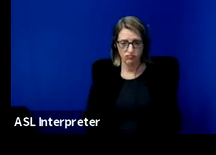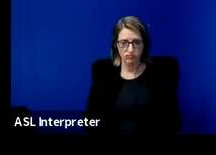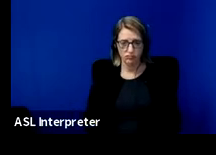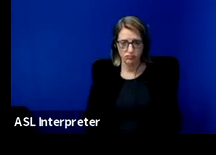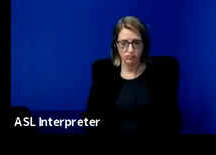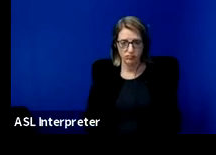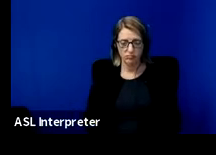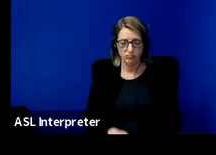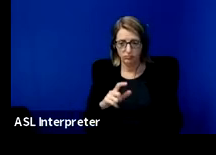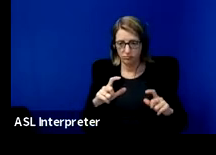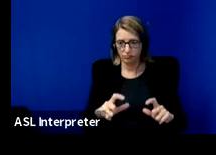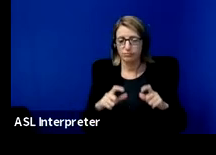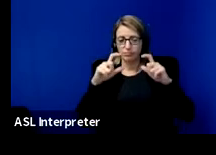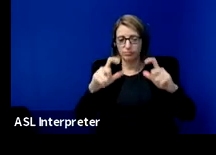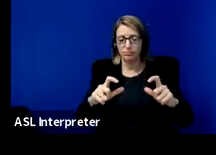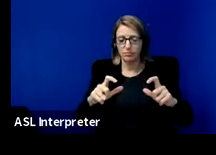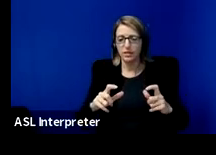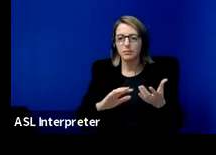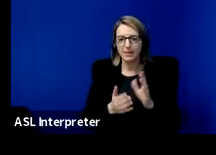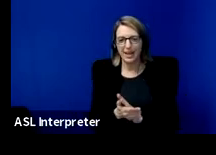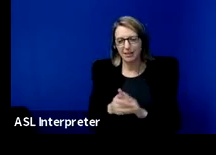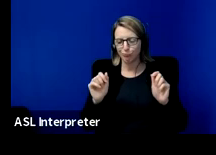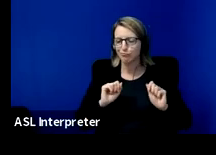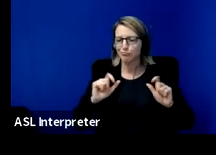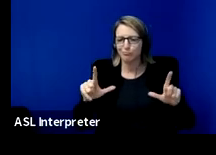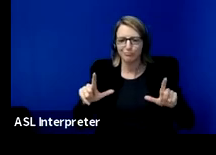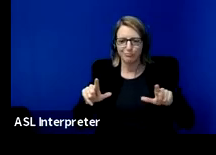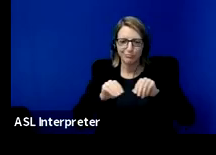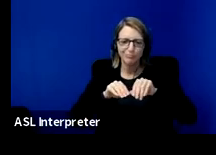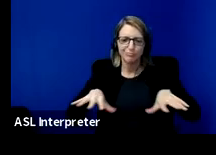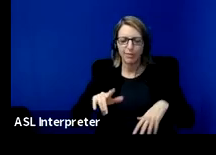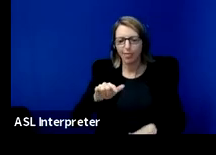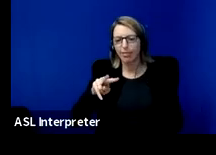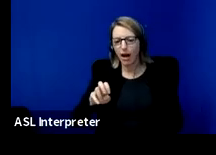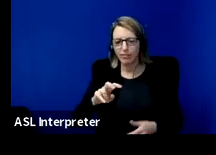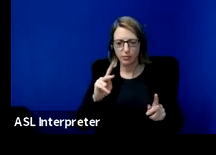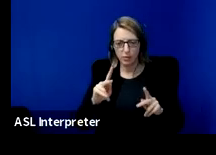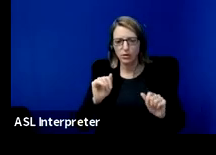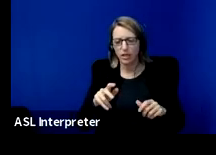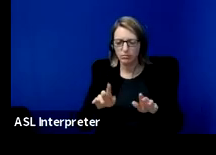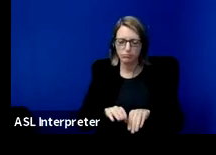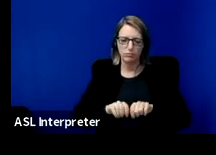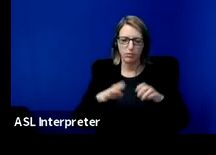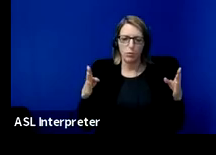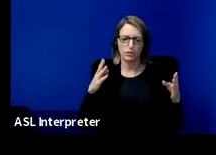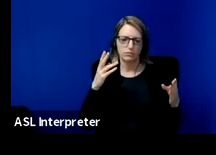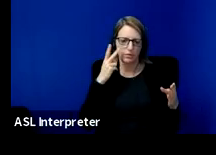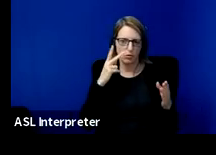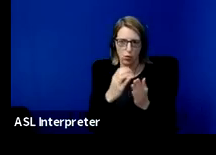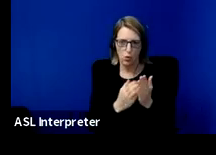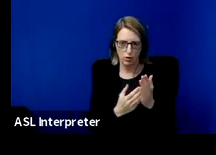ESD 112-- Kristina Wambold: And publish means it's live and ready for people to engage in the course and now it moves it up here. If I go back to my little